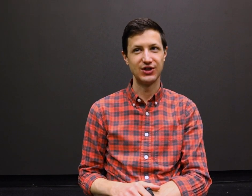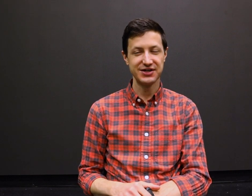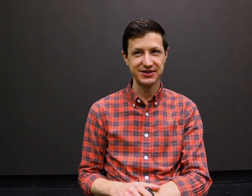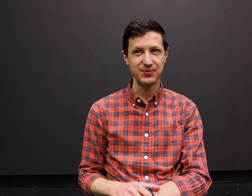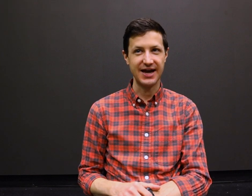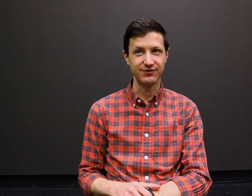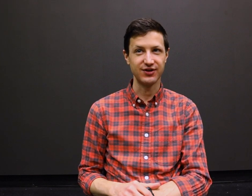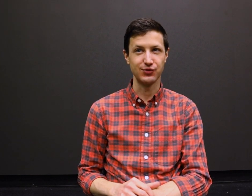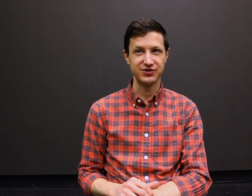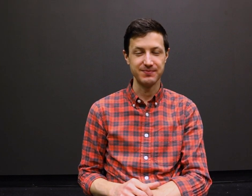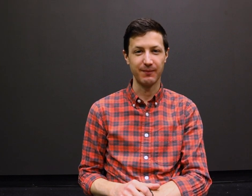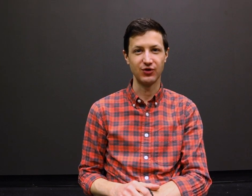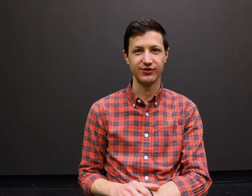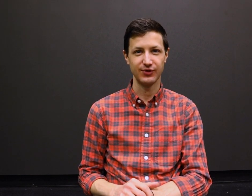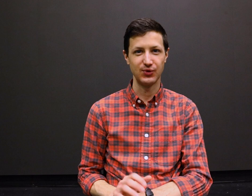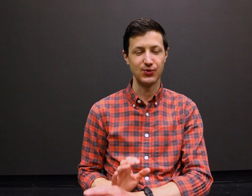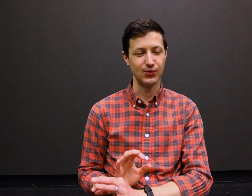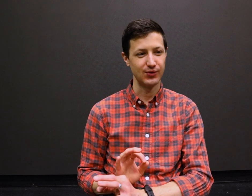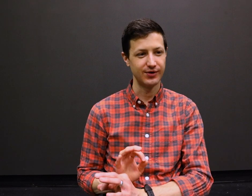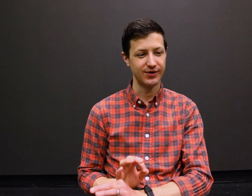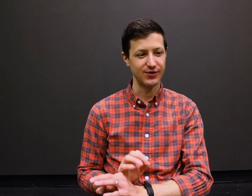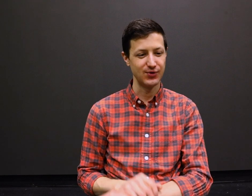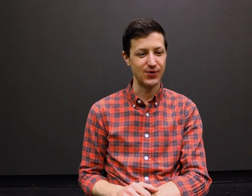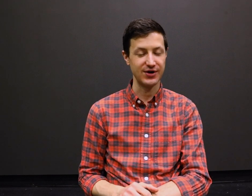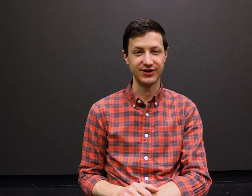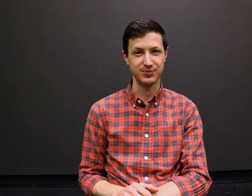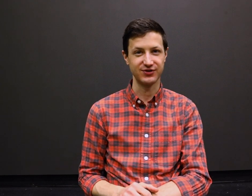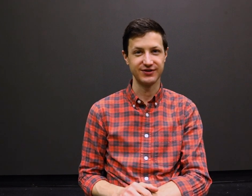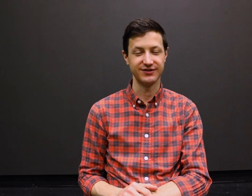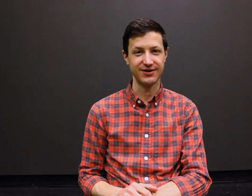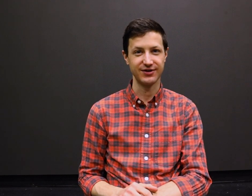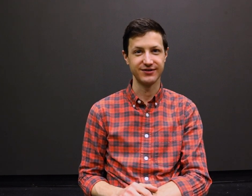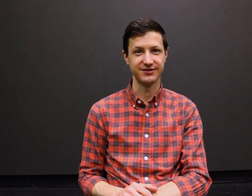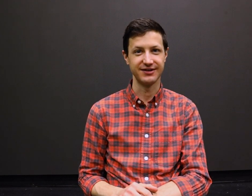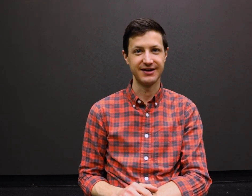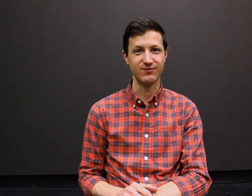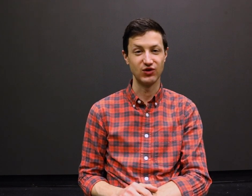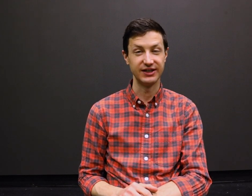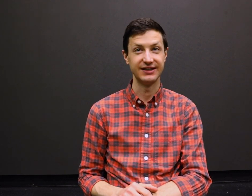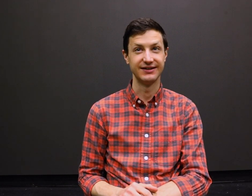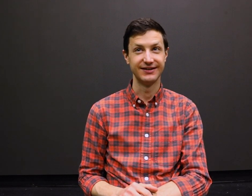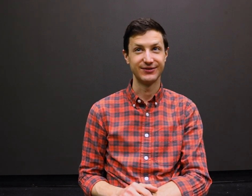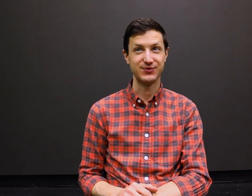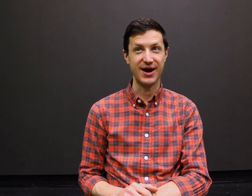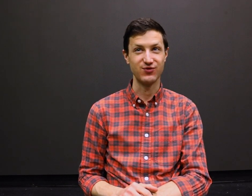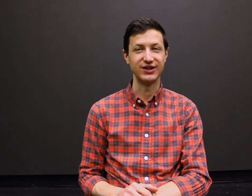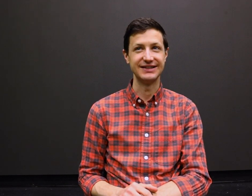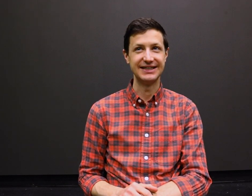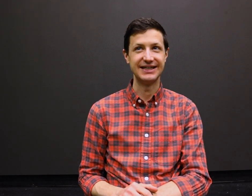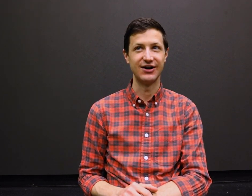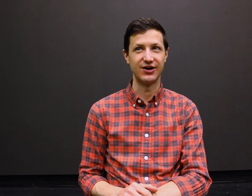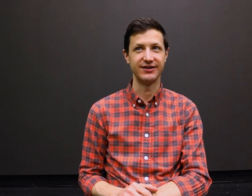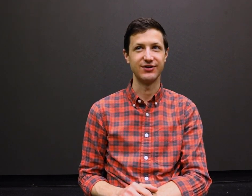Luckily, we have several team members who are experts in these areas and I'm really leaning on